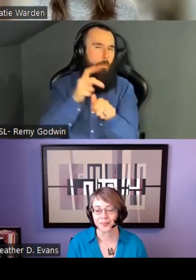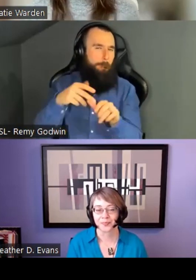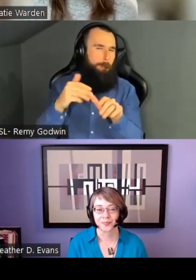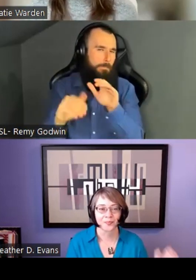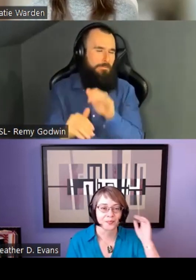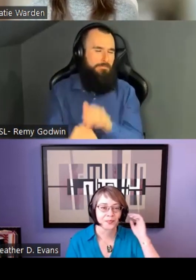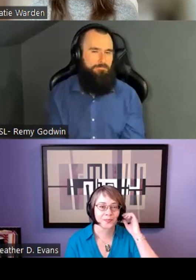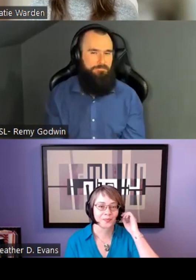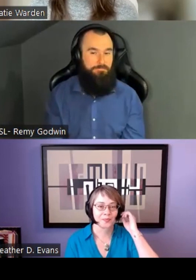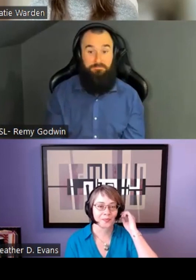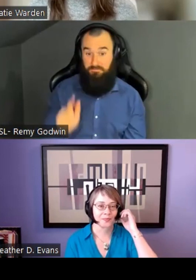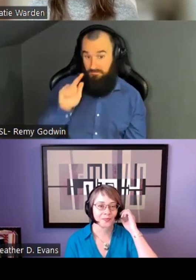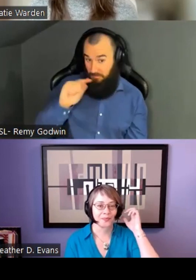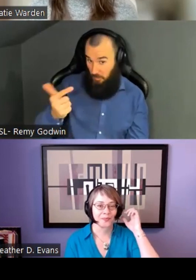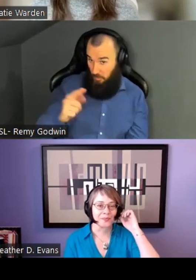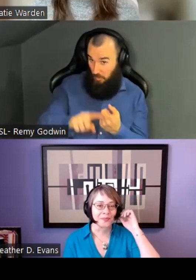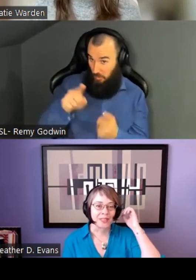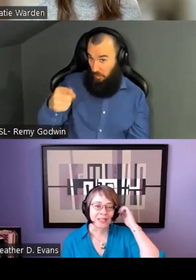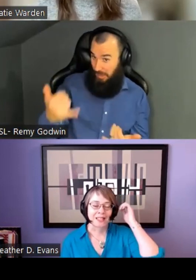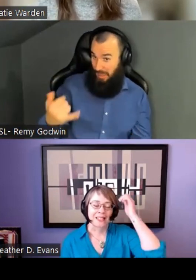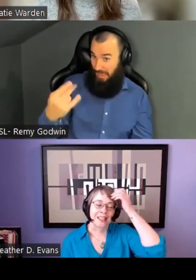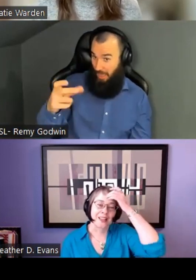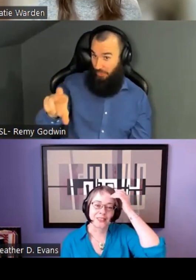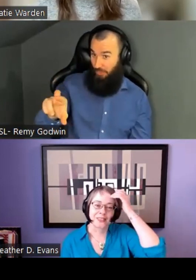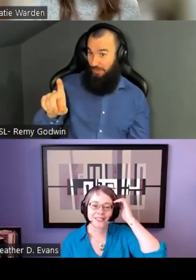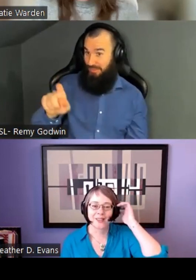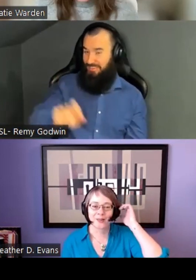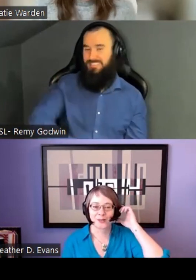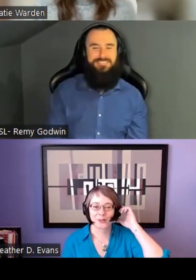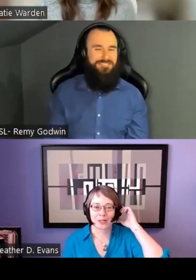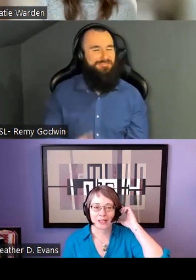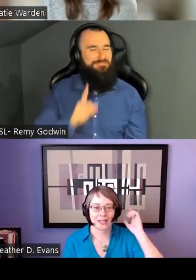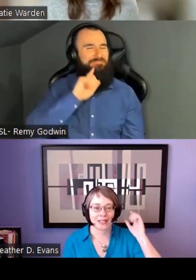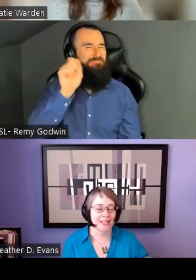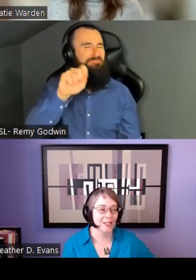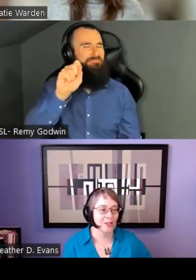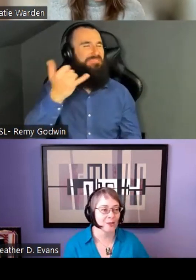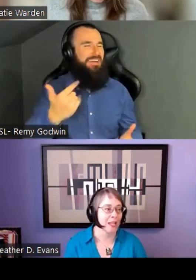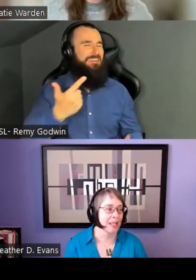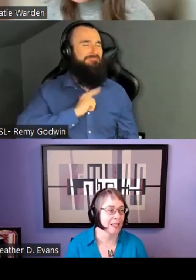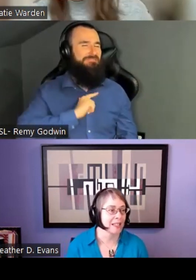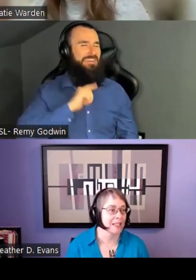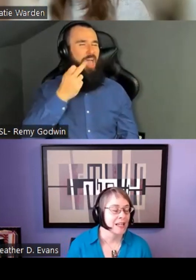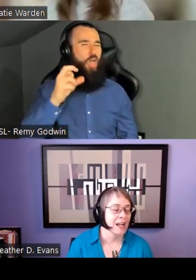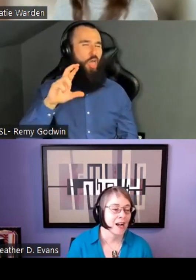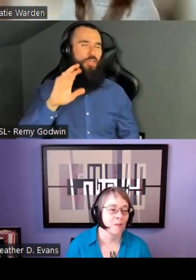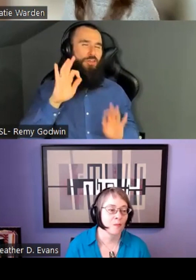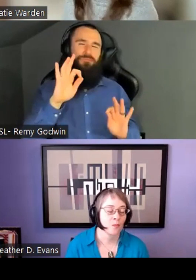So can I pass it over to you, Heather? Yeah, this is Heather speaking. Thank you, Katie.